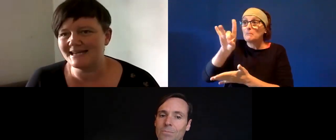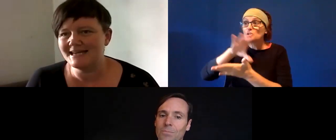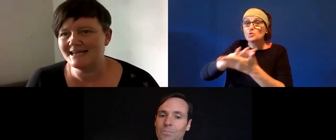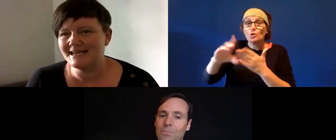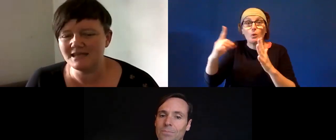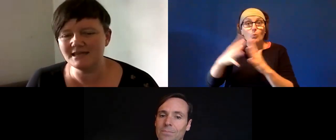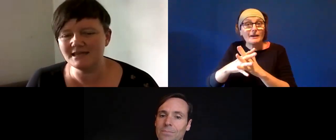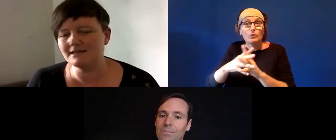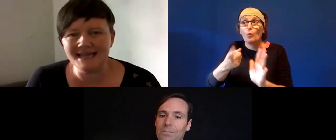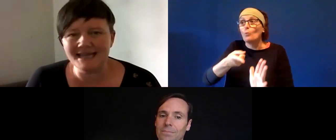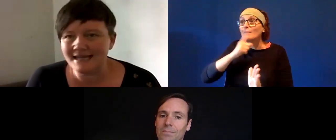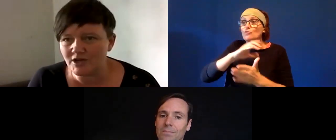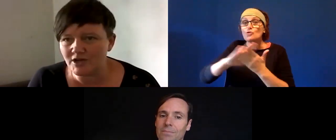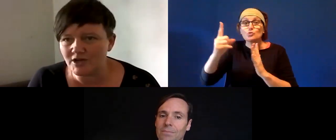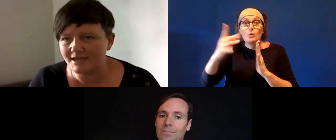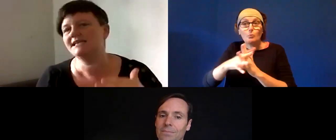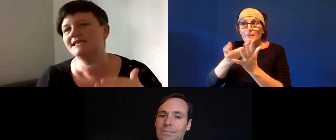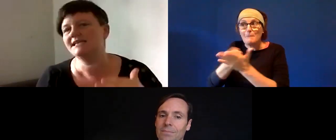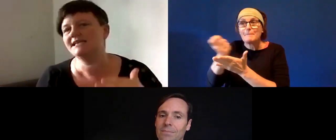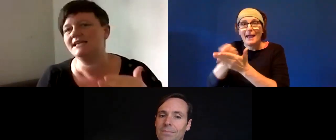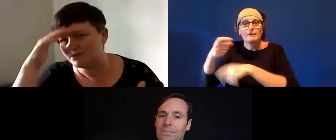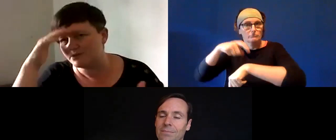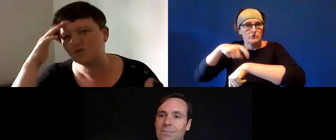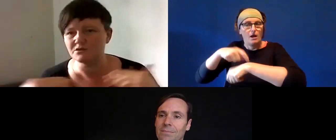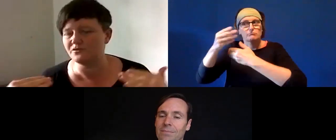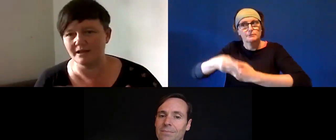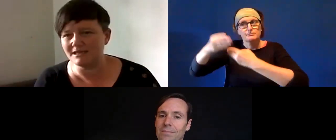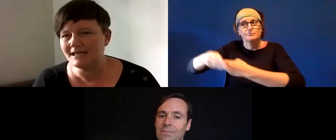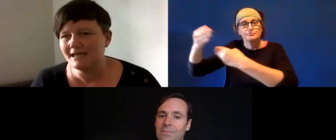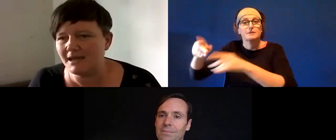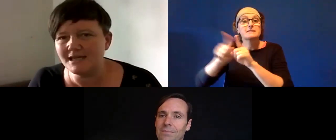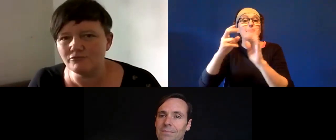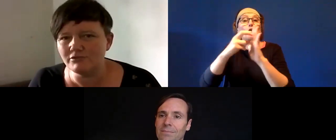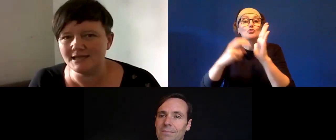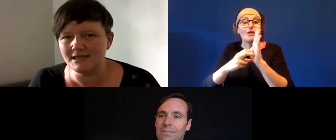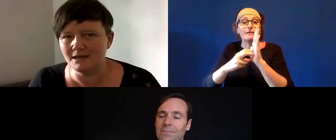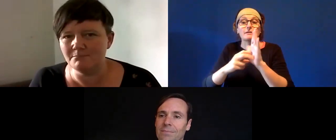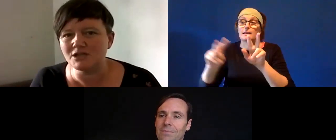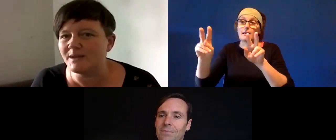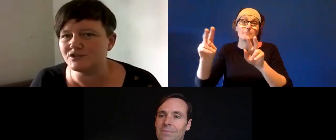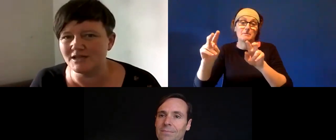week - whatever you can afford to pay back - I think like any contract, having something in writing between friends or family,